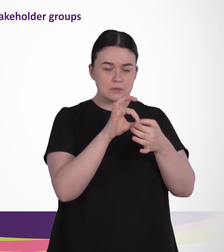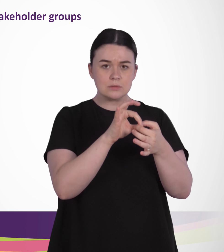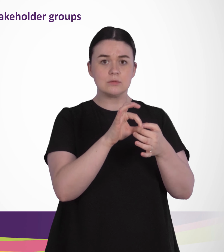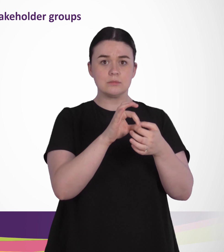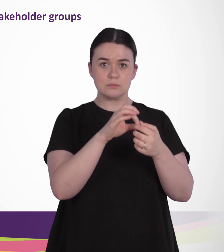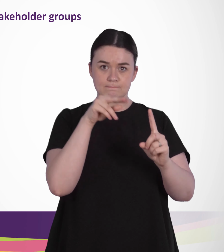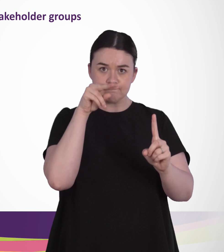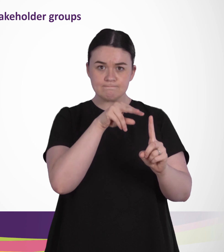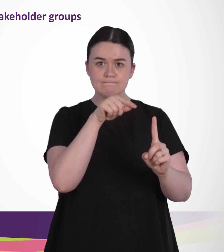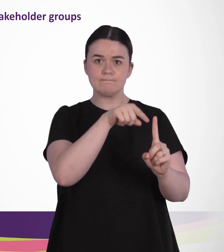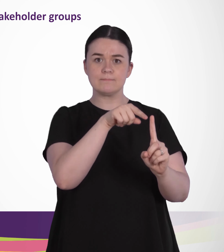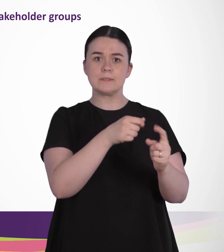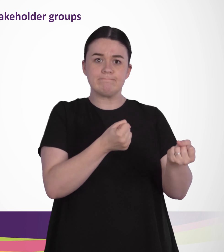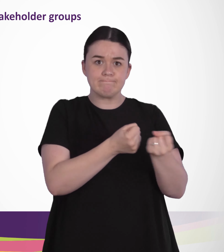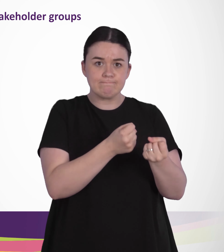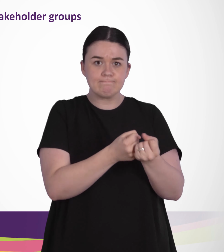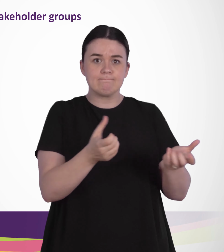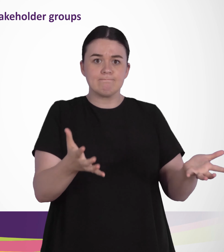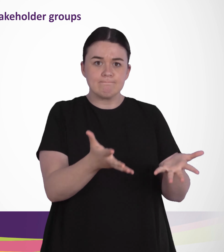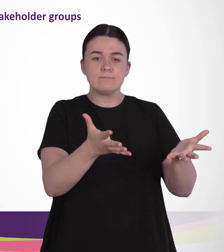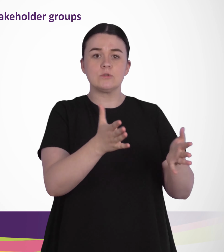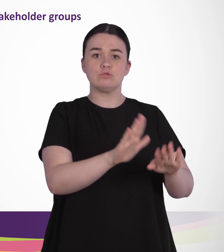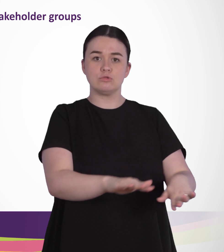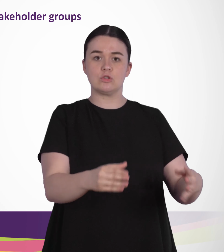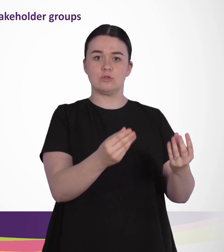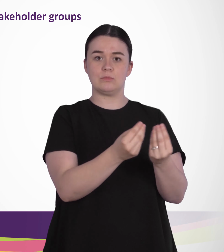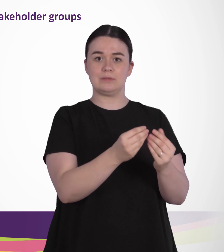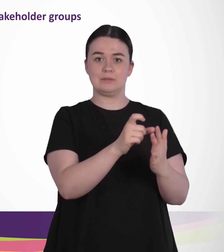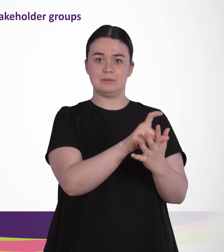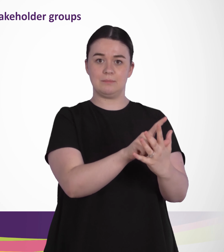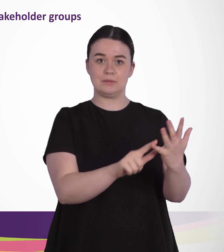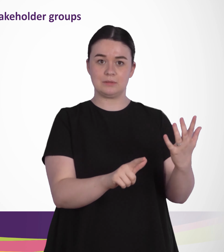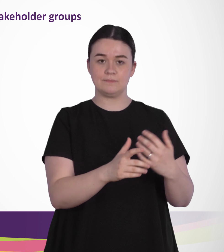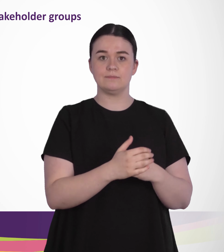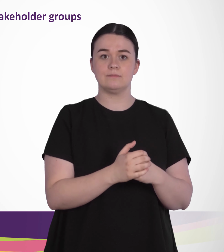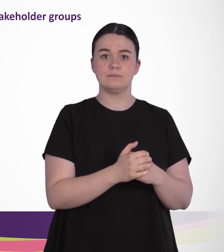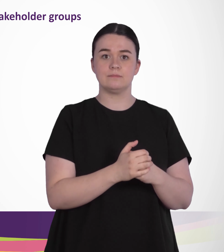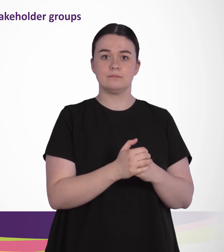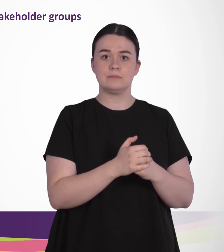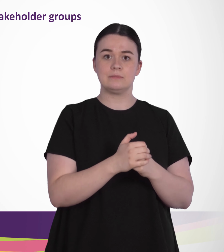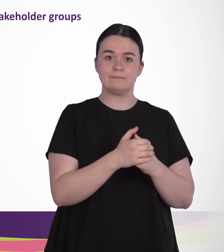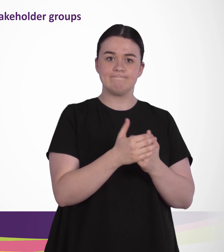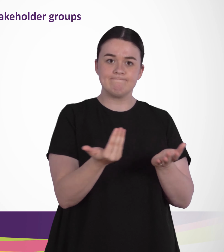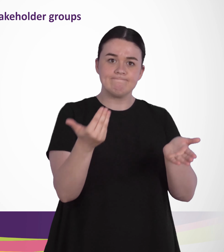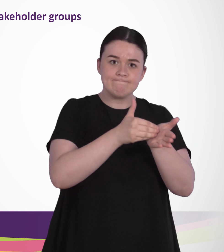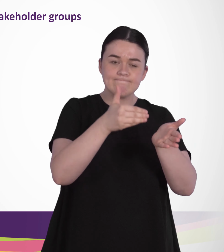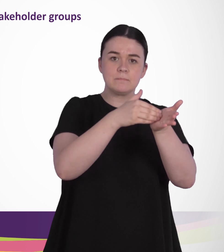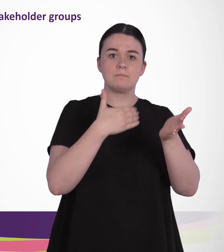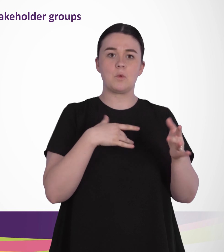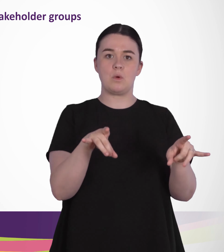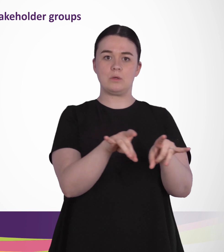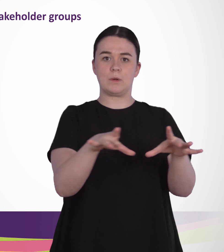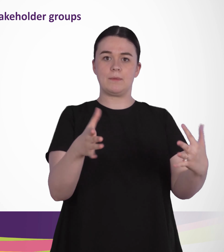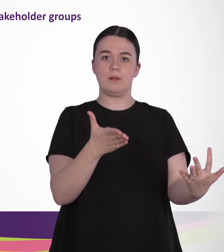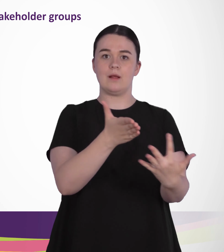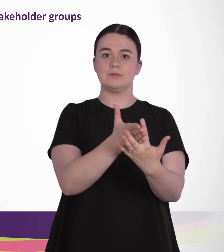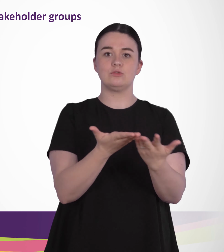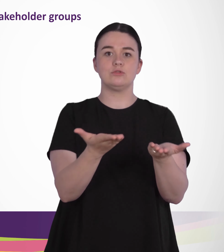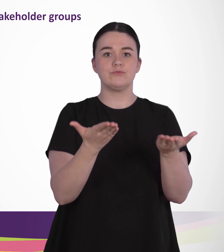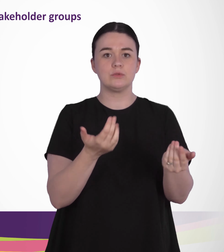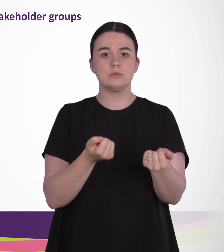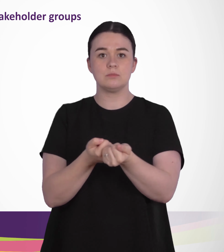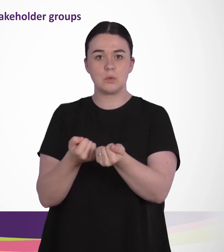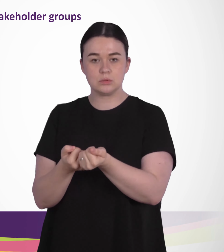approach to supporting children with disabilities, increasing equitable access to services and supports,